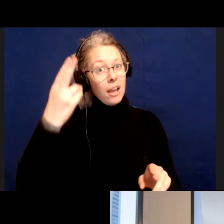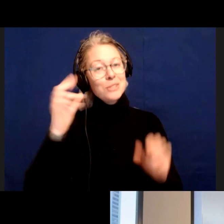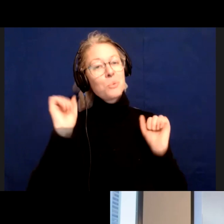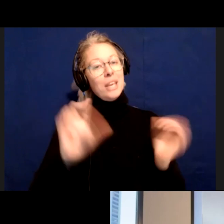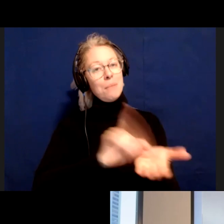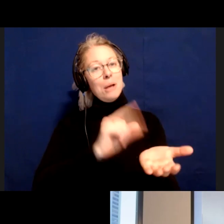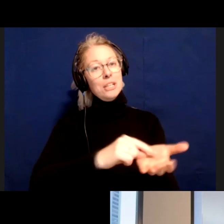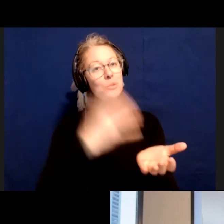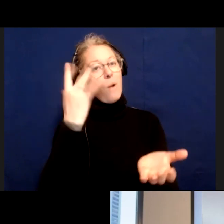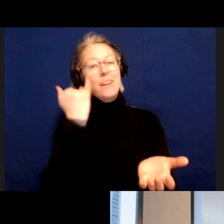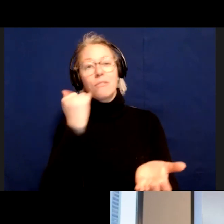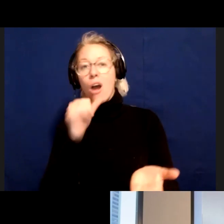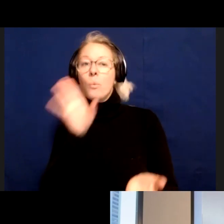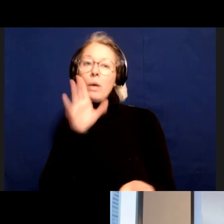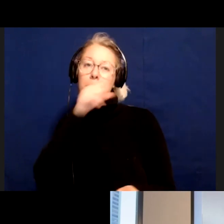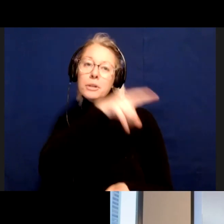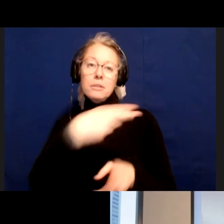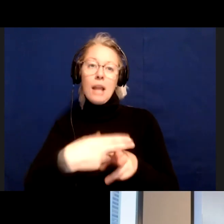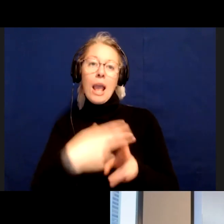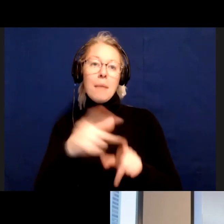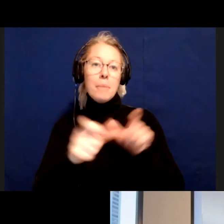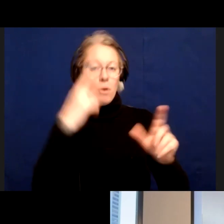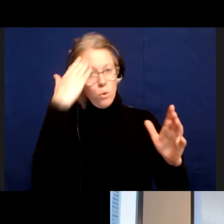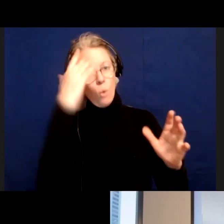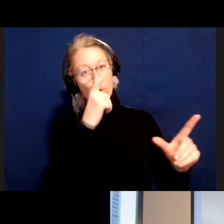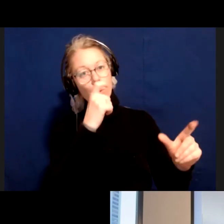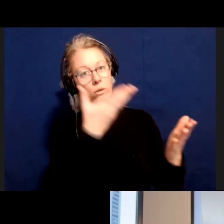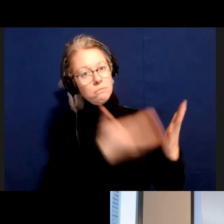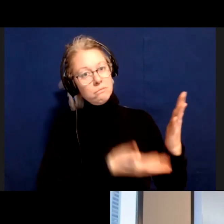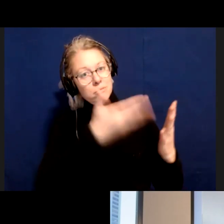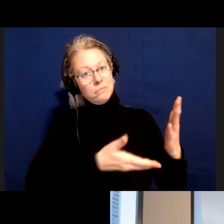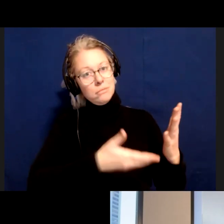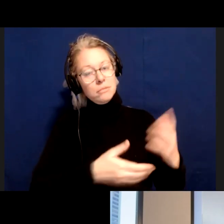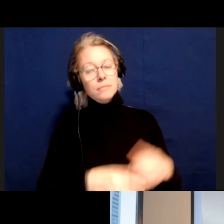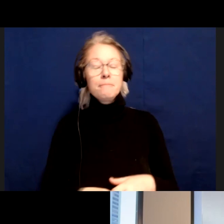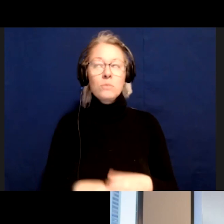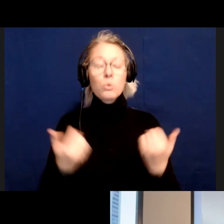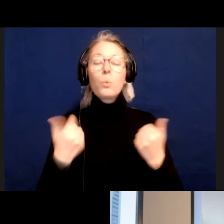committed to finding better ways to share that with the community. And so I have made